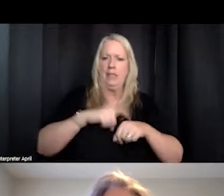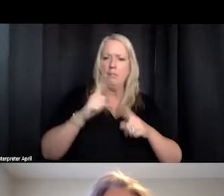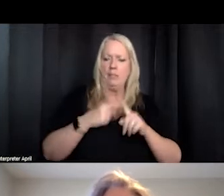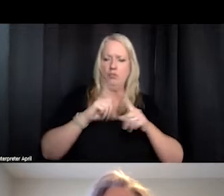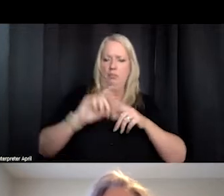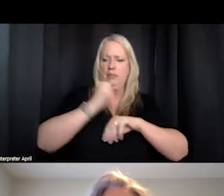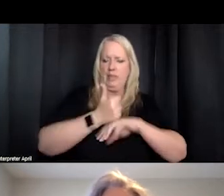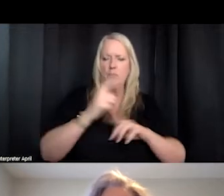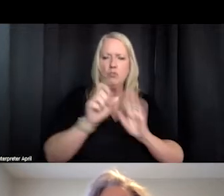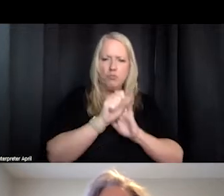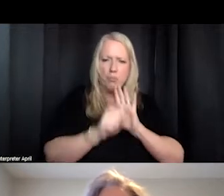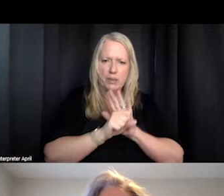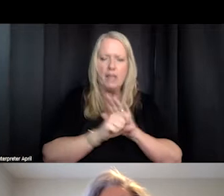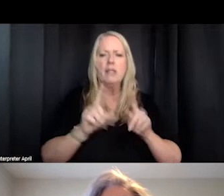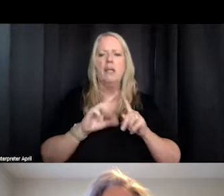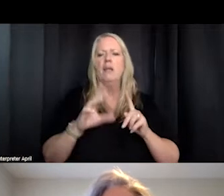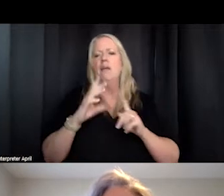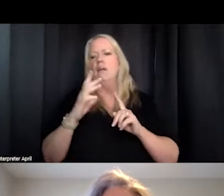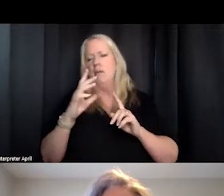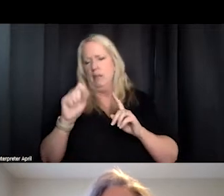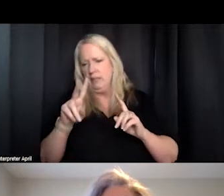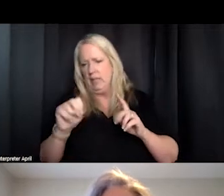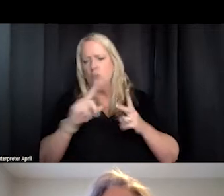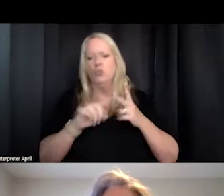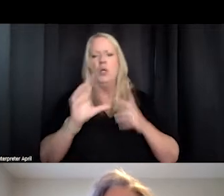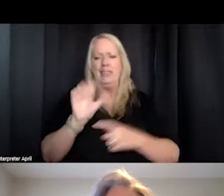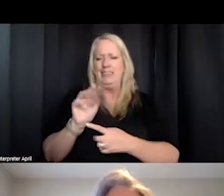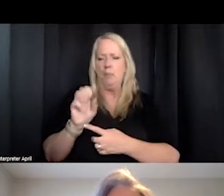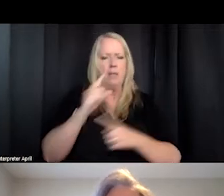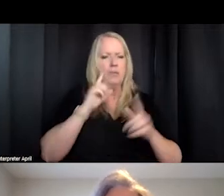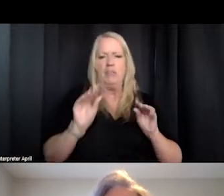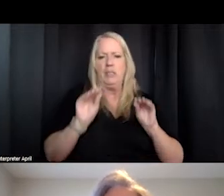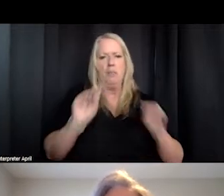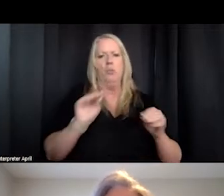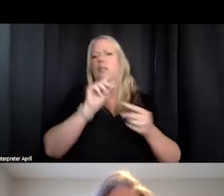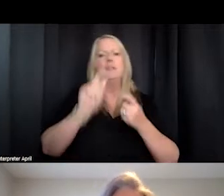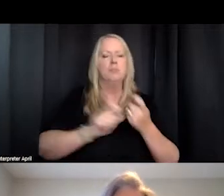STATES, THE STATUTE, MCMS, GUIDANCE DID NOT PUT A SPECIFIC PARAMETER IN TERMS OF